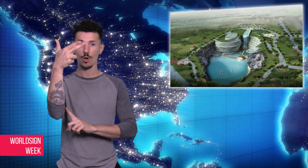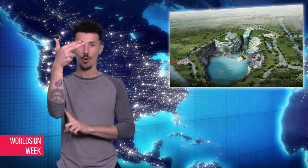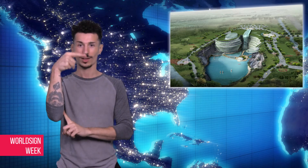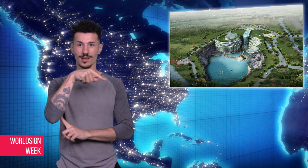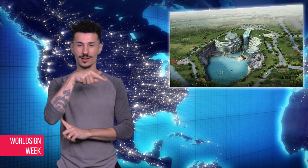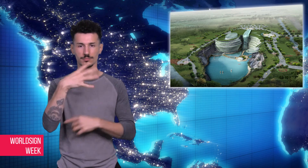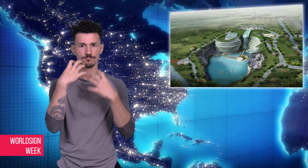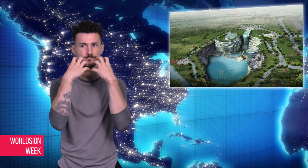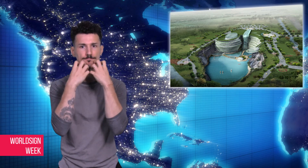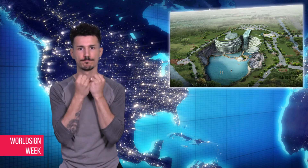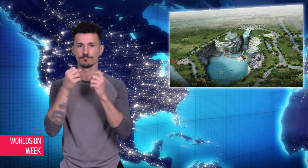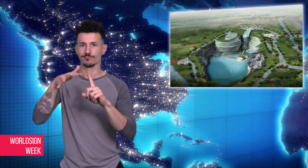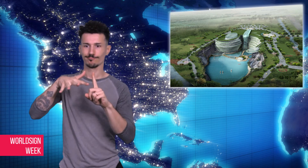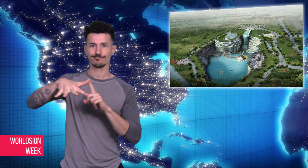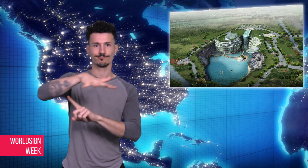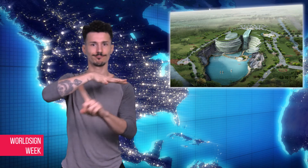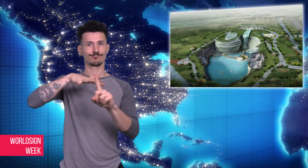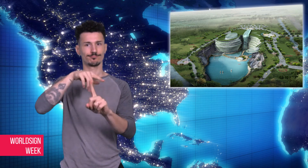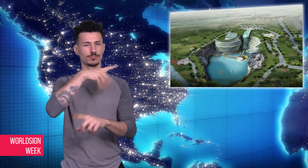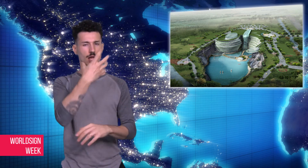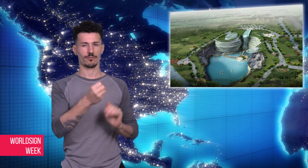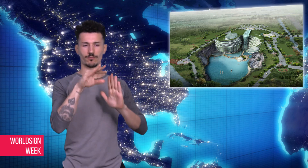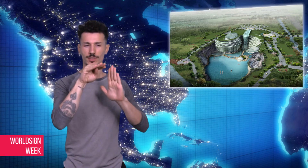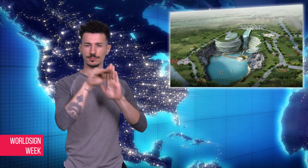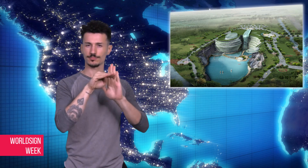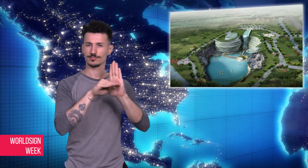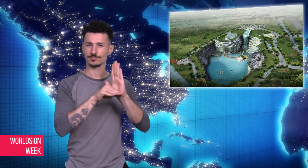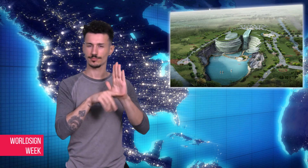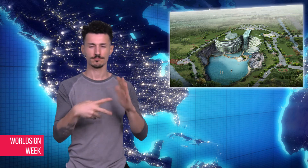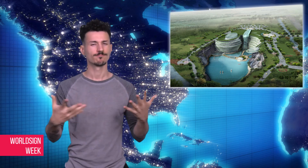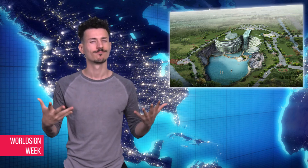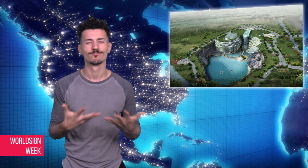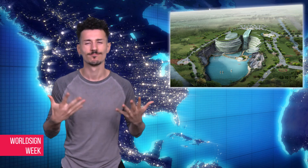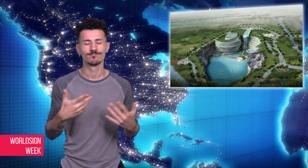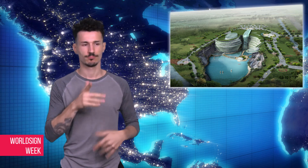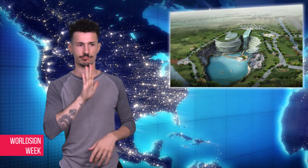The hotel has eco-friendly rules,